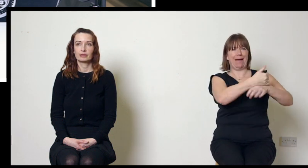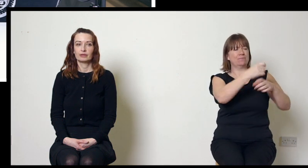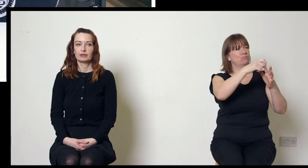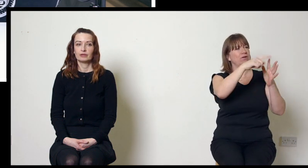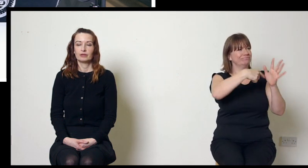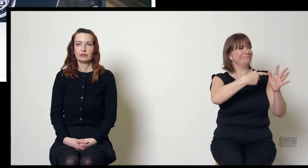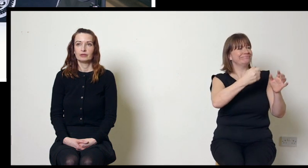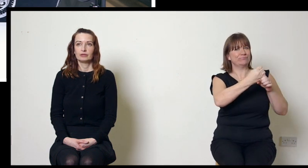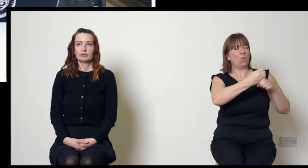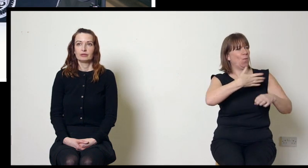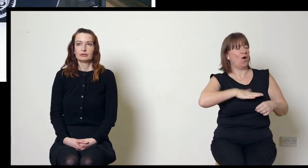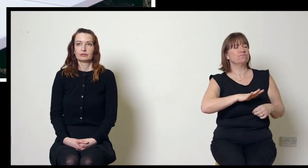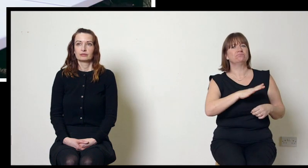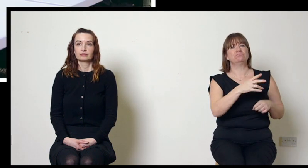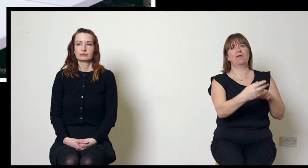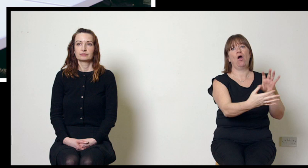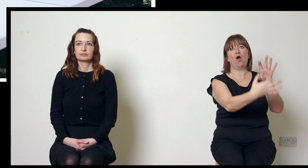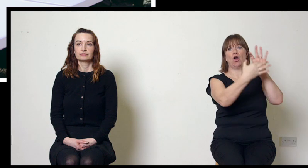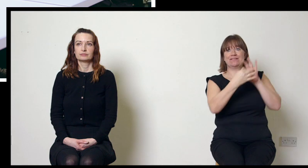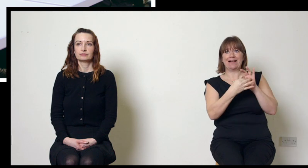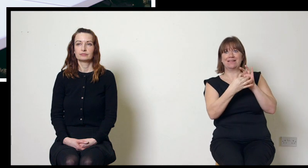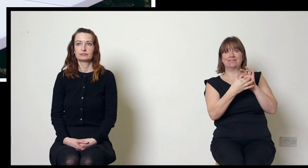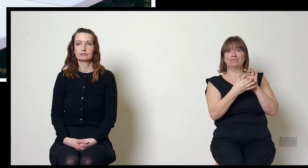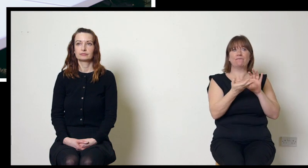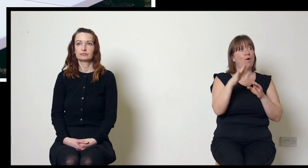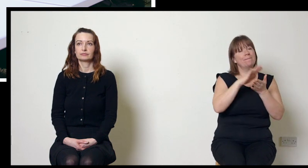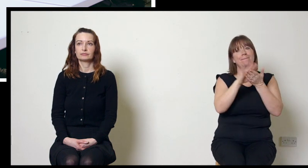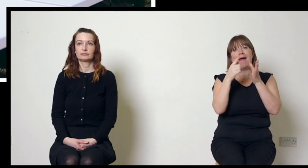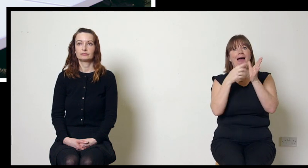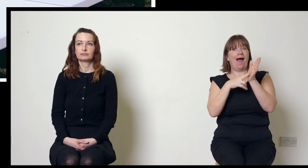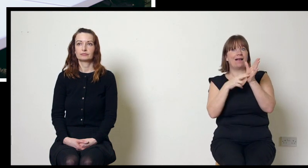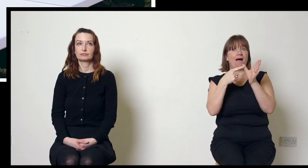and we were contacted by Hannah, who lives in the village. Amazing.